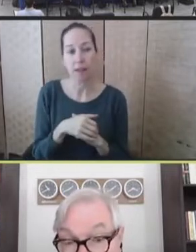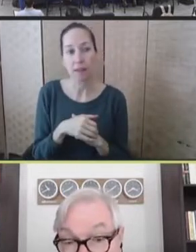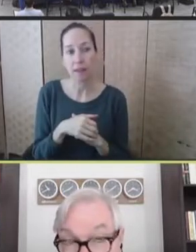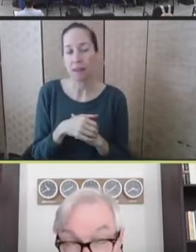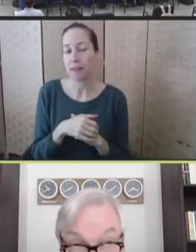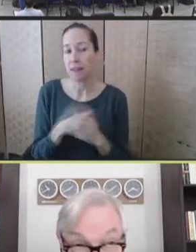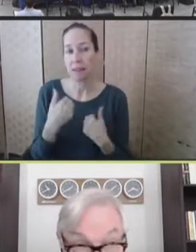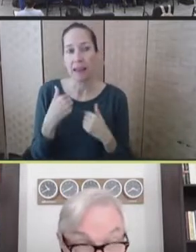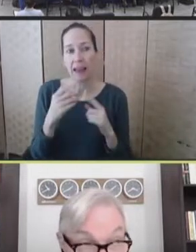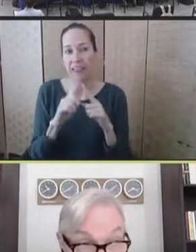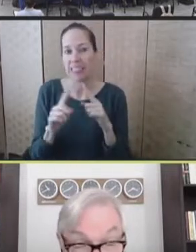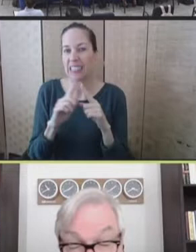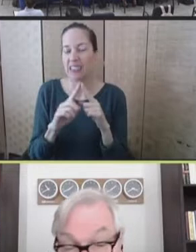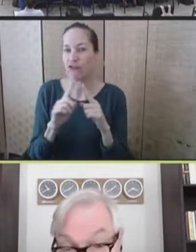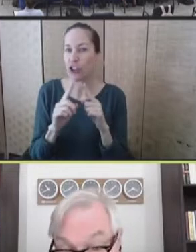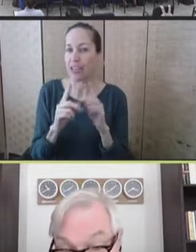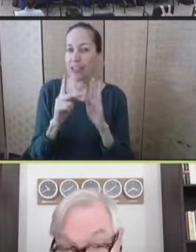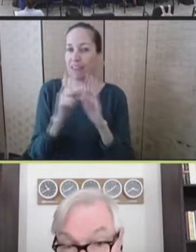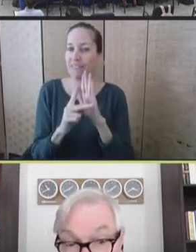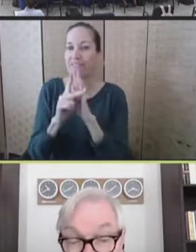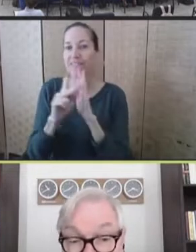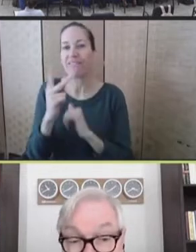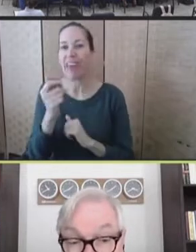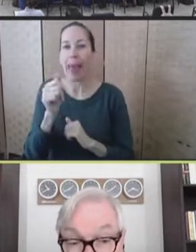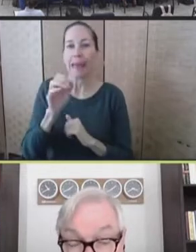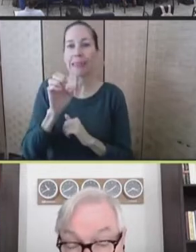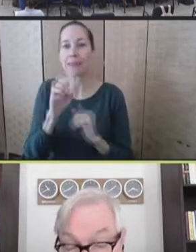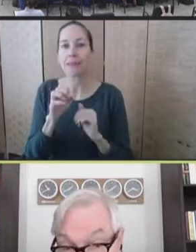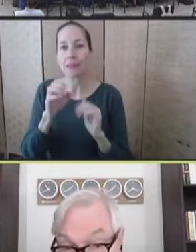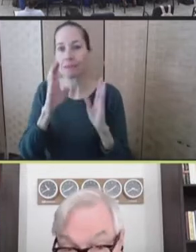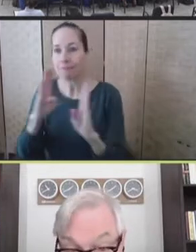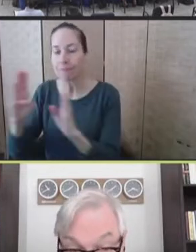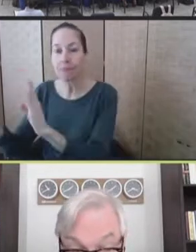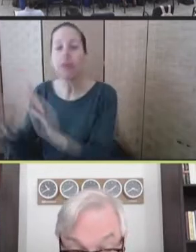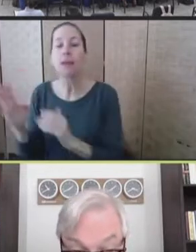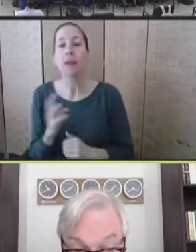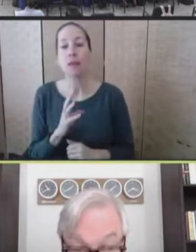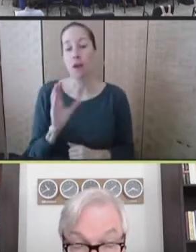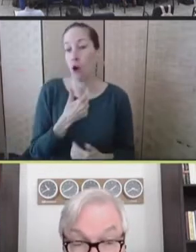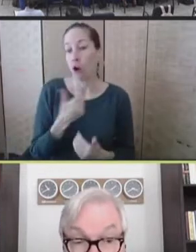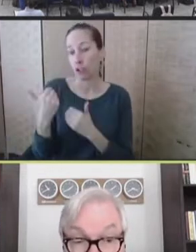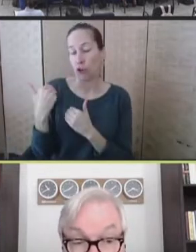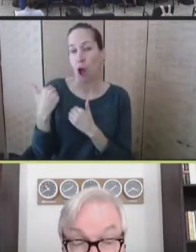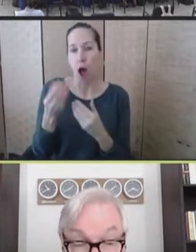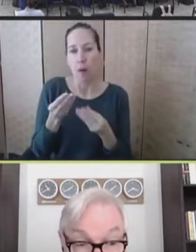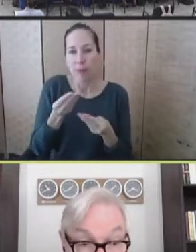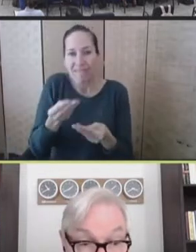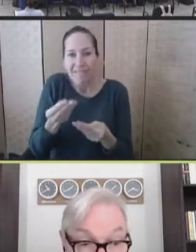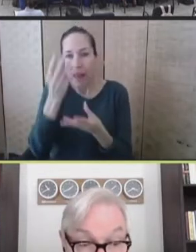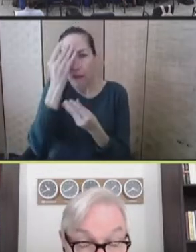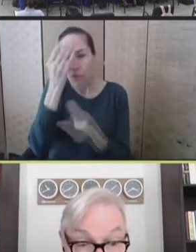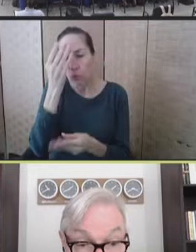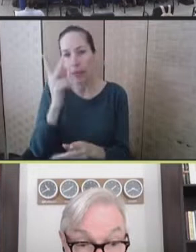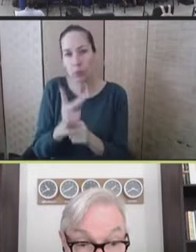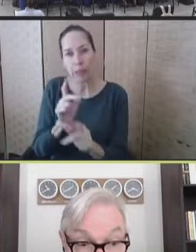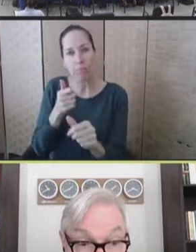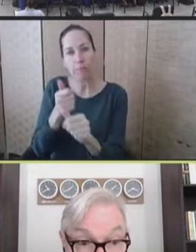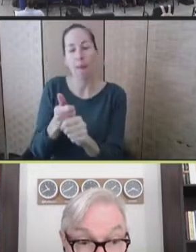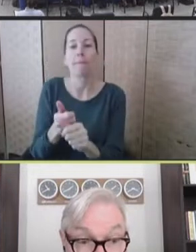And our job is to keep this as current and as comprehensive as possible. Next slide.